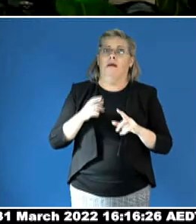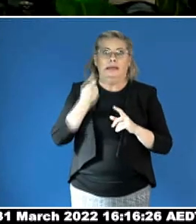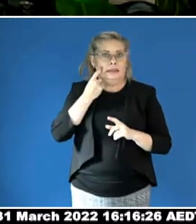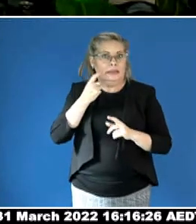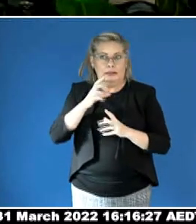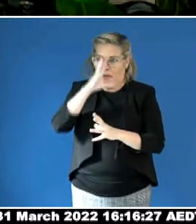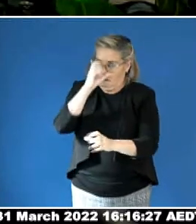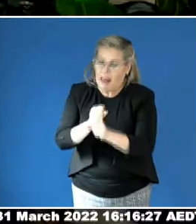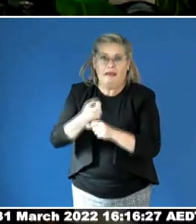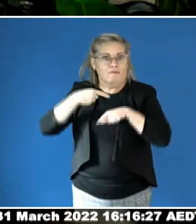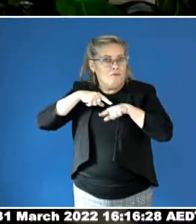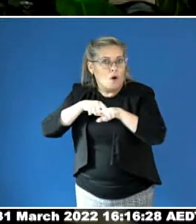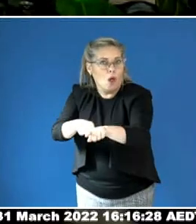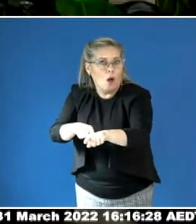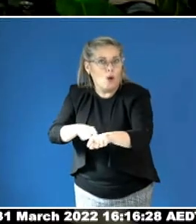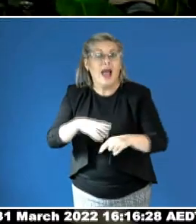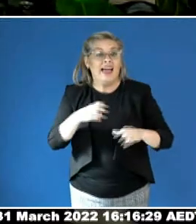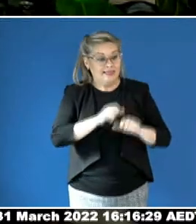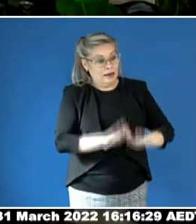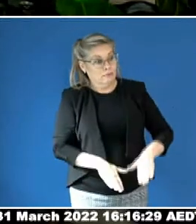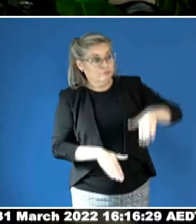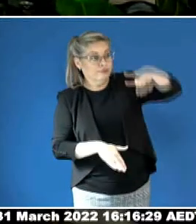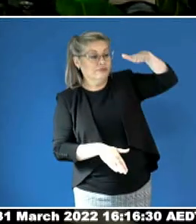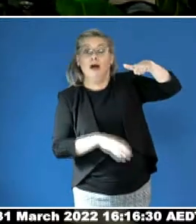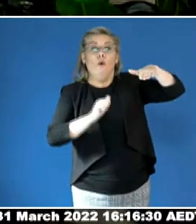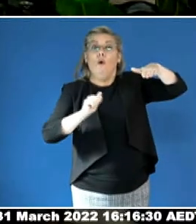Our second recommendation again is preventative, but I know I spoke from the